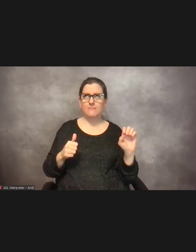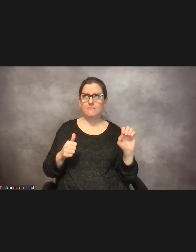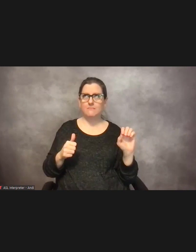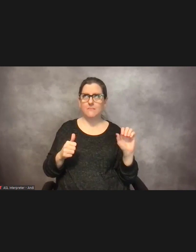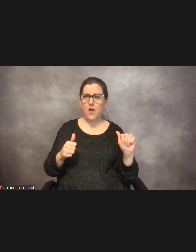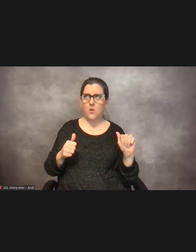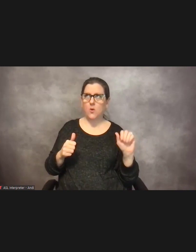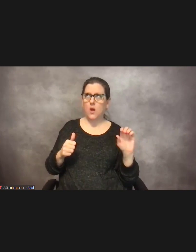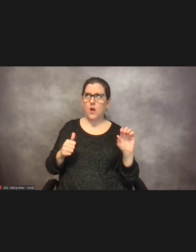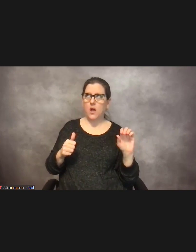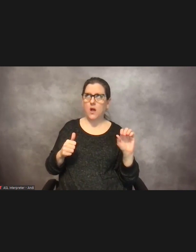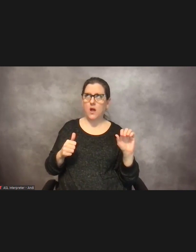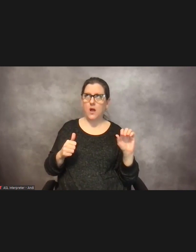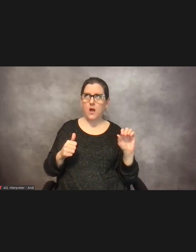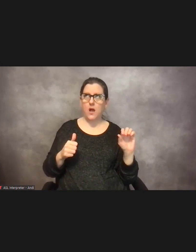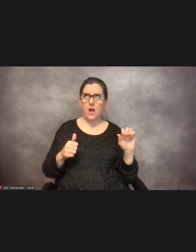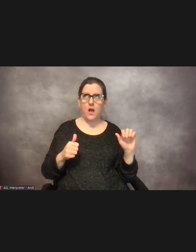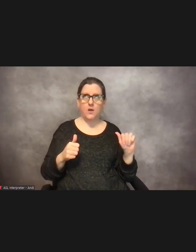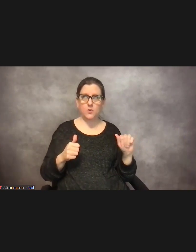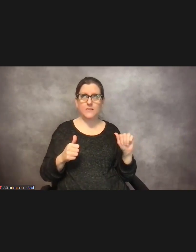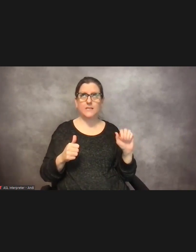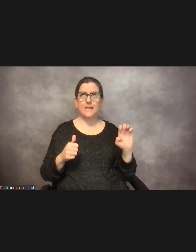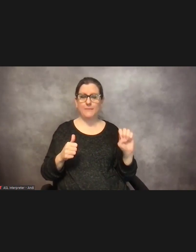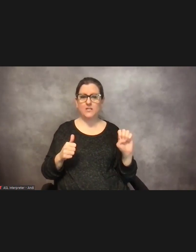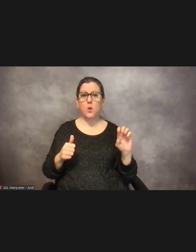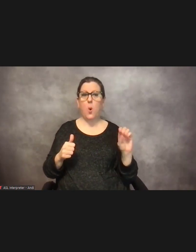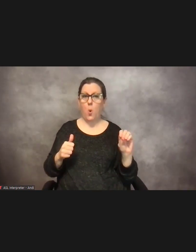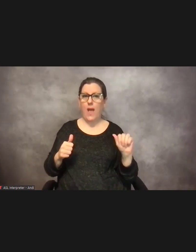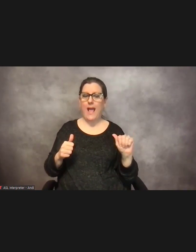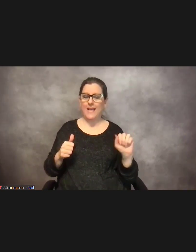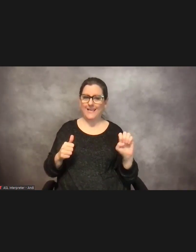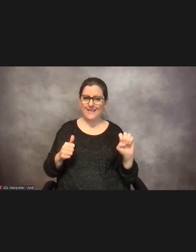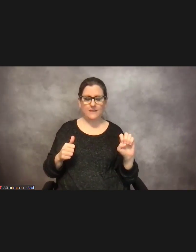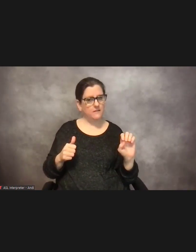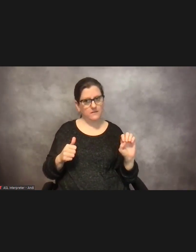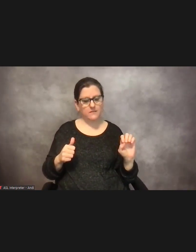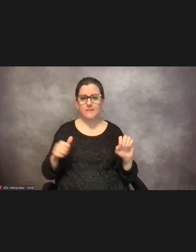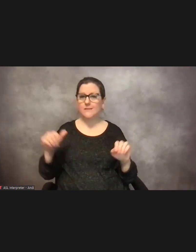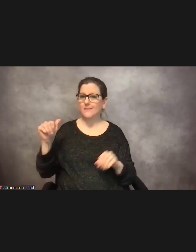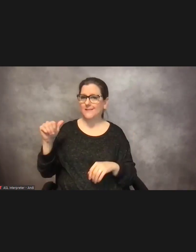So, what then?